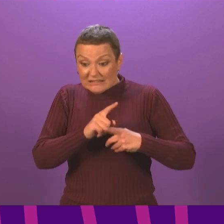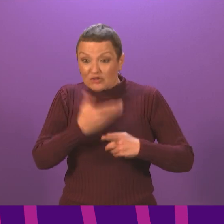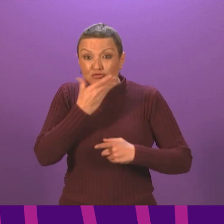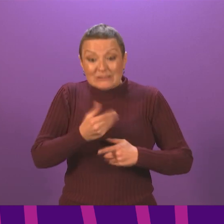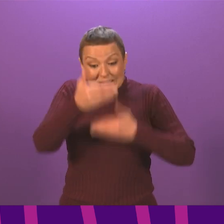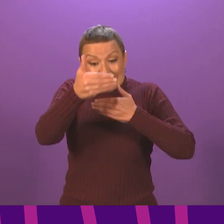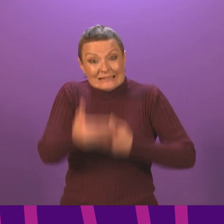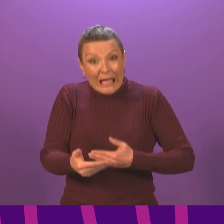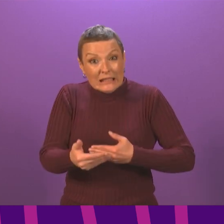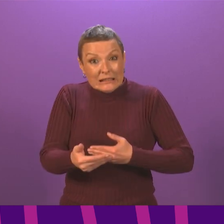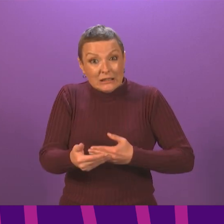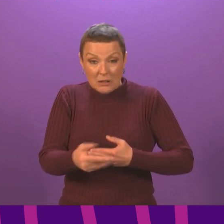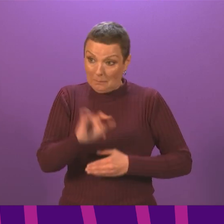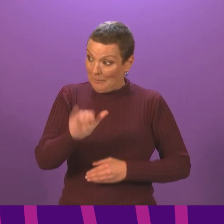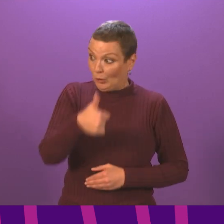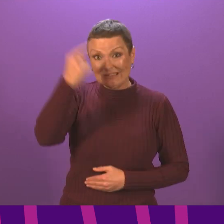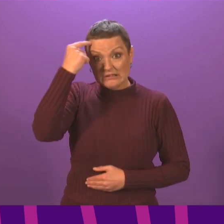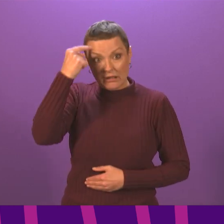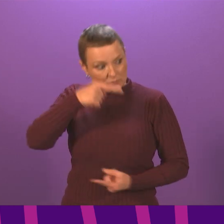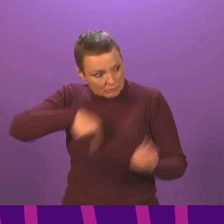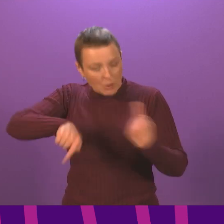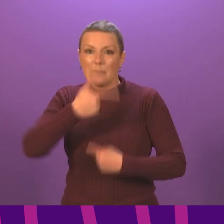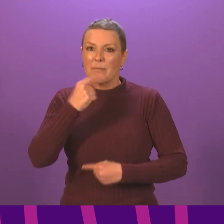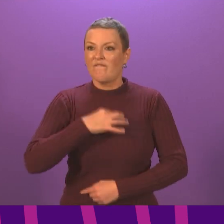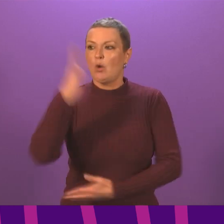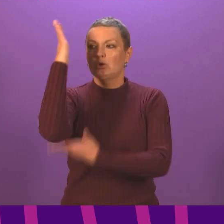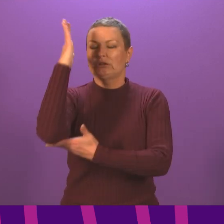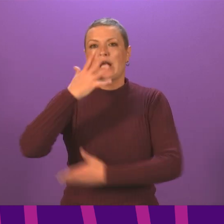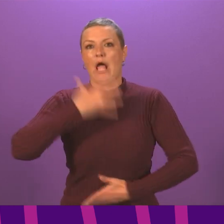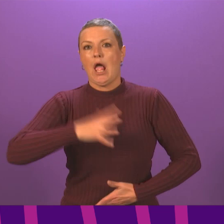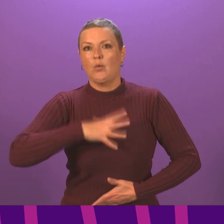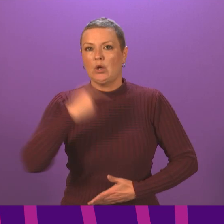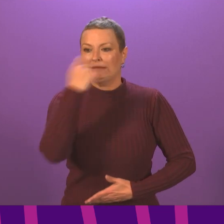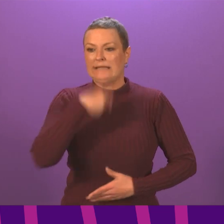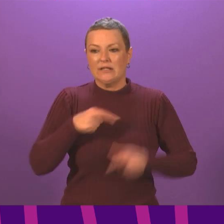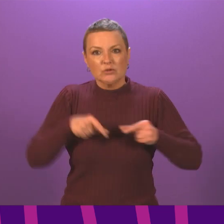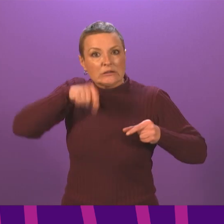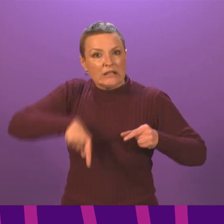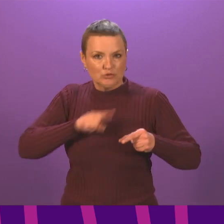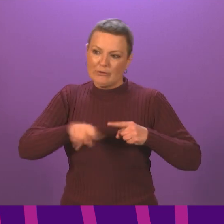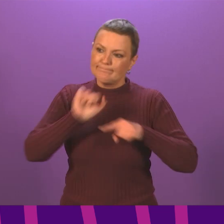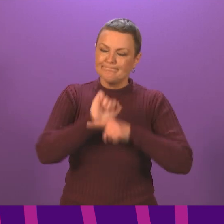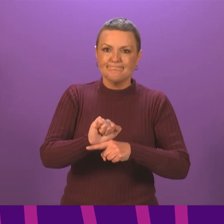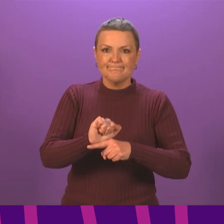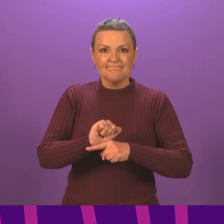the five-day Christmas period, when it would make good sense for people to volunteer to have one, in order to fight the virus?